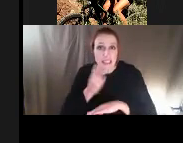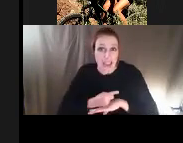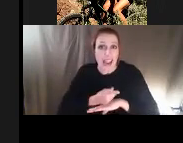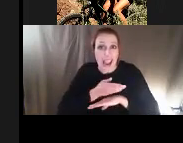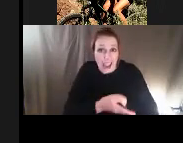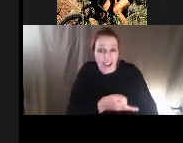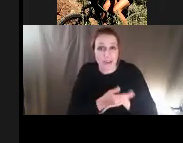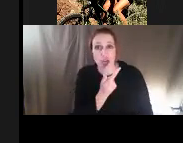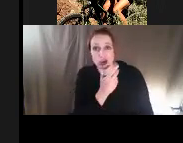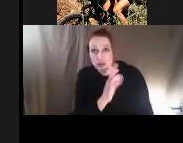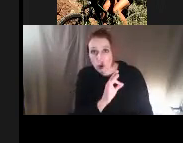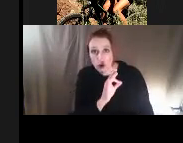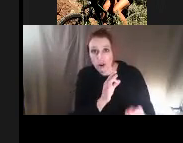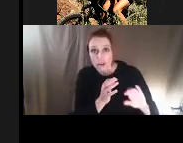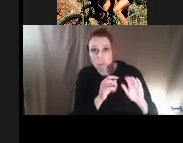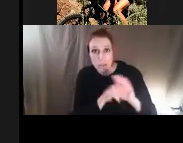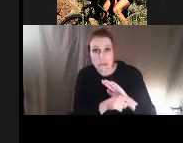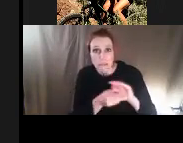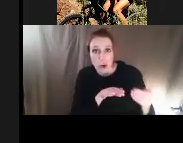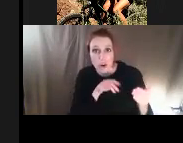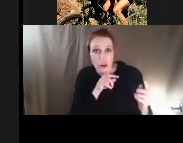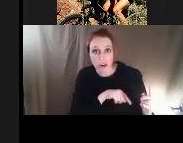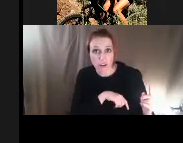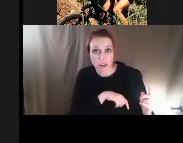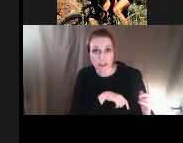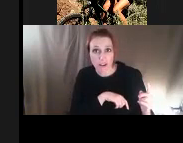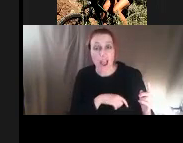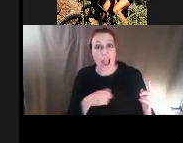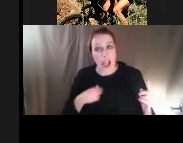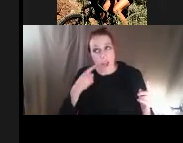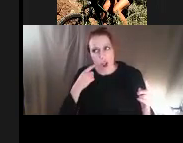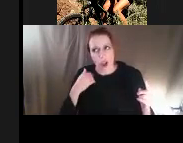"Yes, I know, I'm informed, I'm woke."